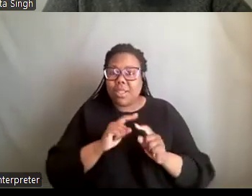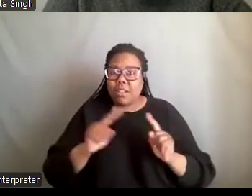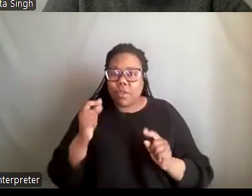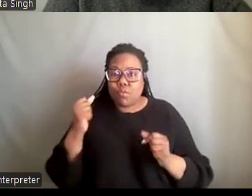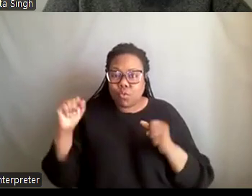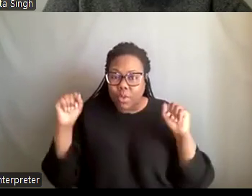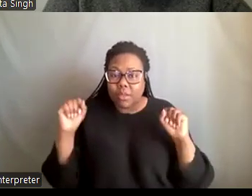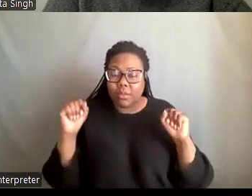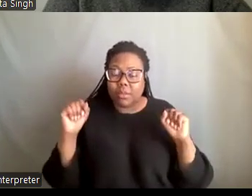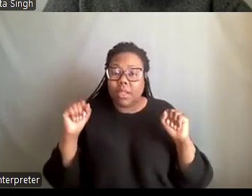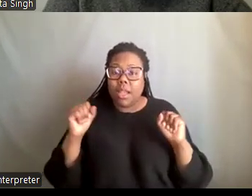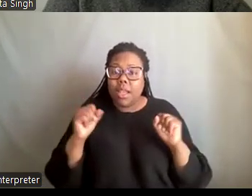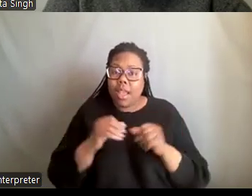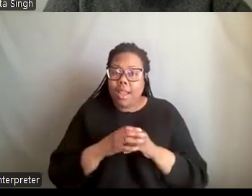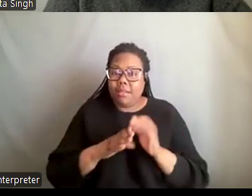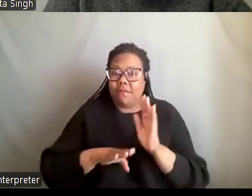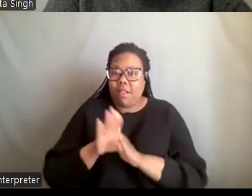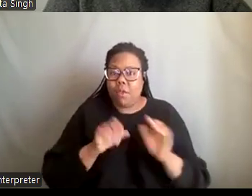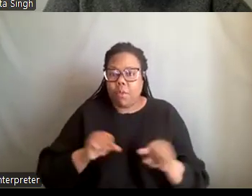building cross-movement partnerships and helping build